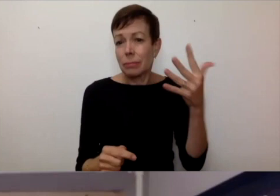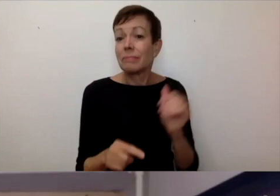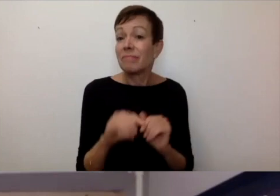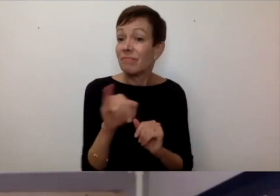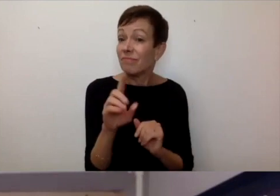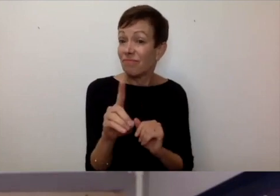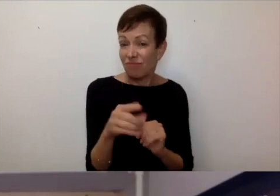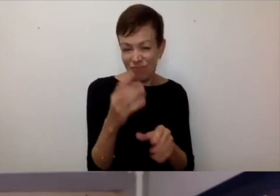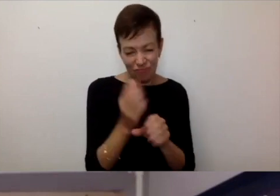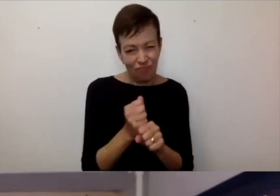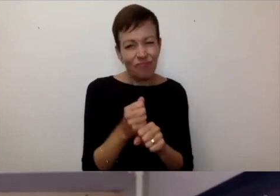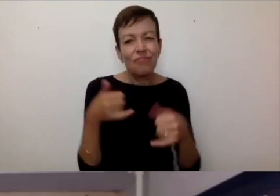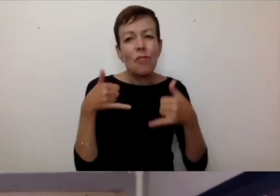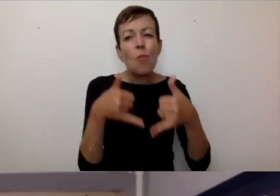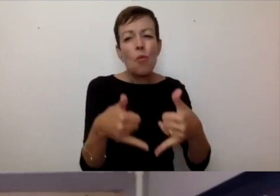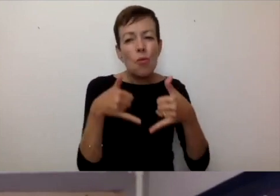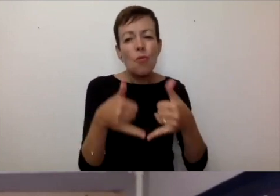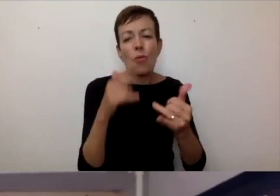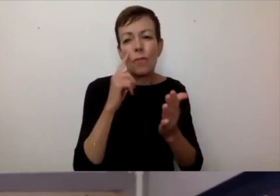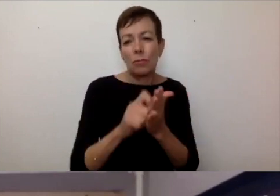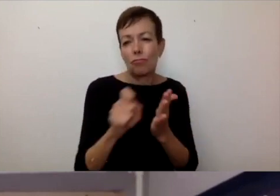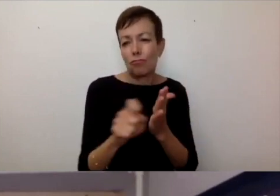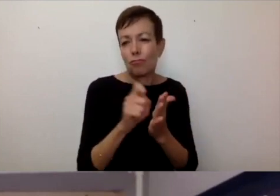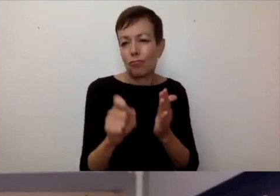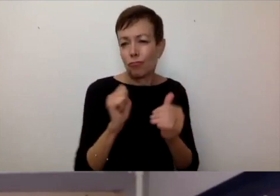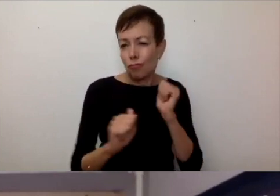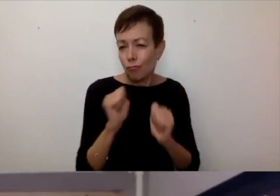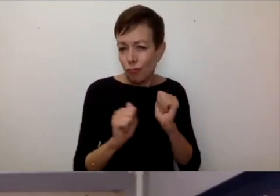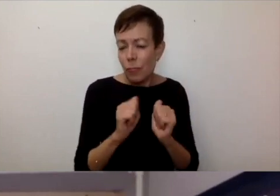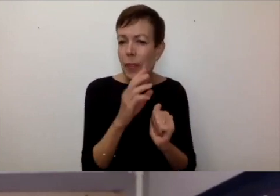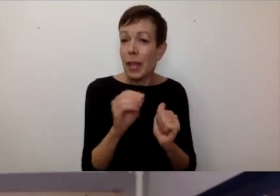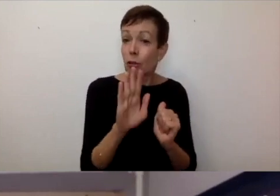works produced across the country she's the co-founder of pod a citizen